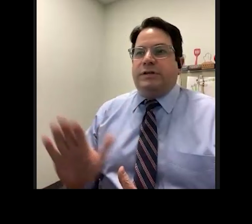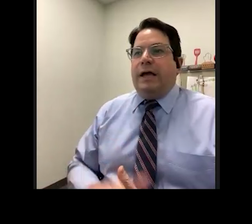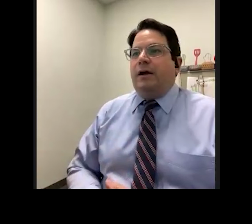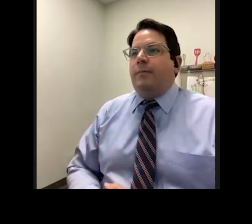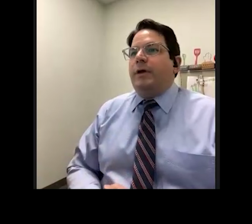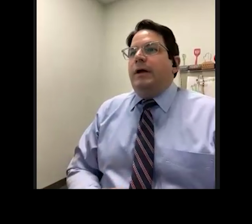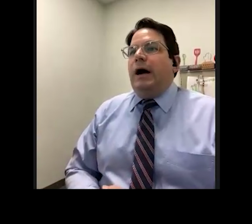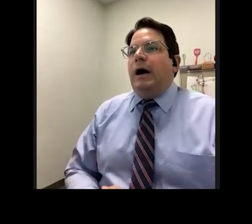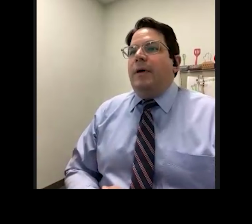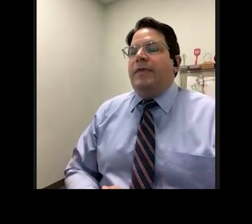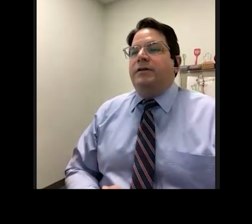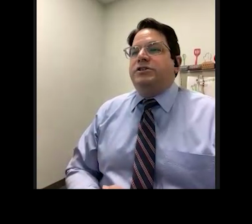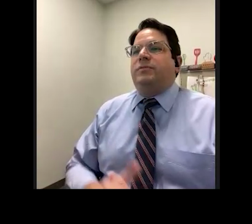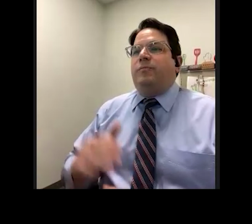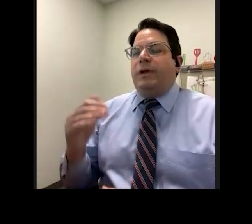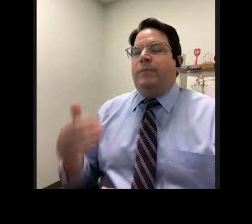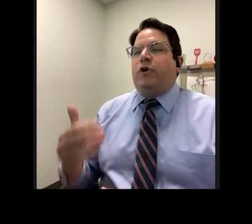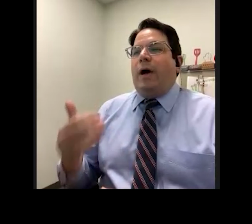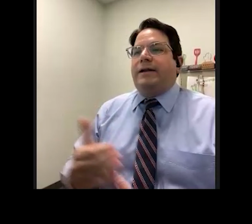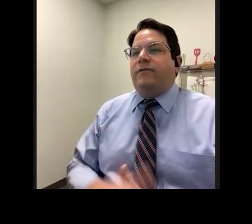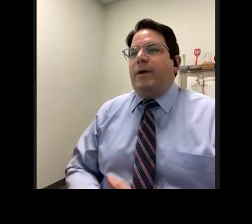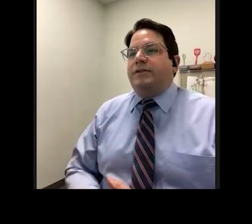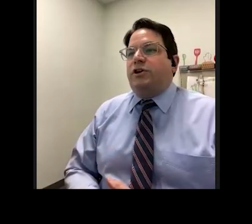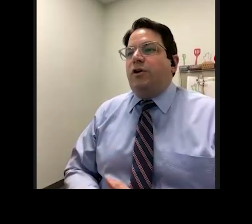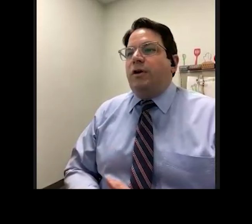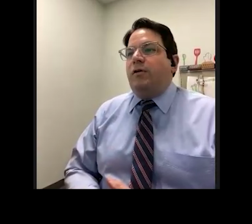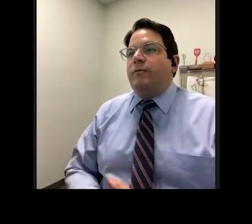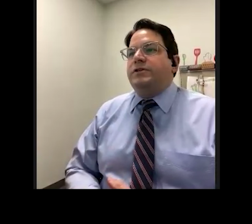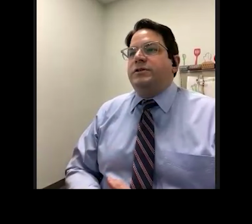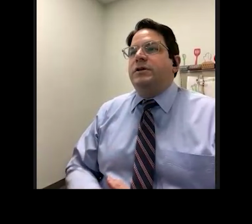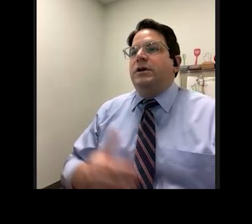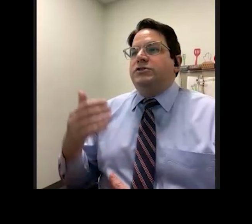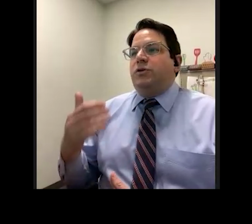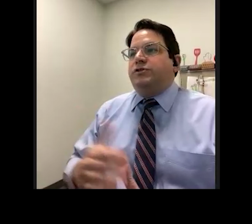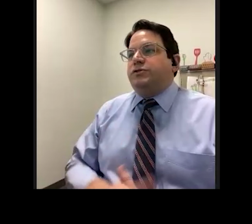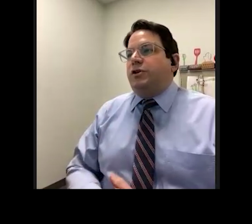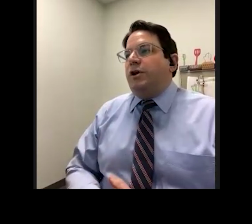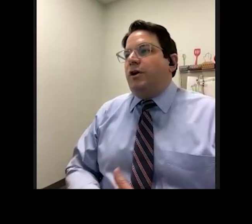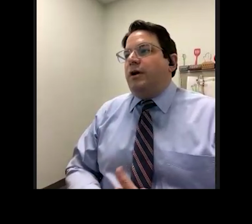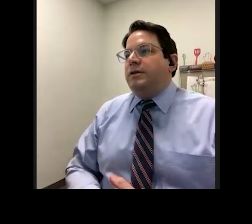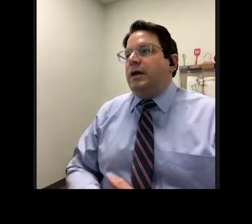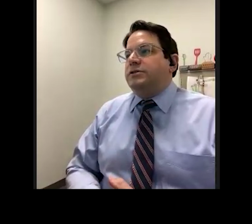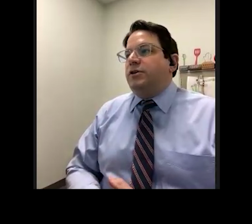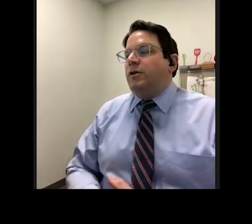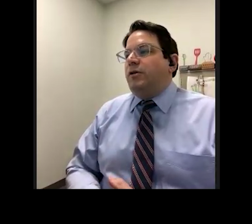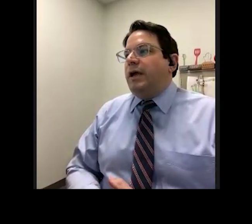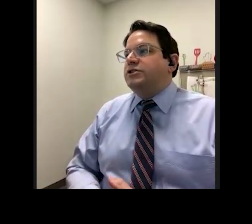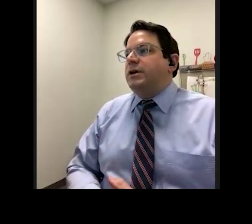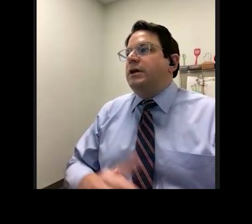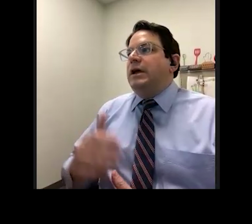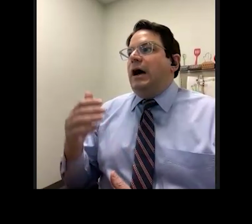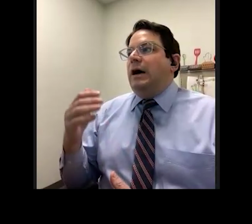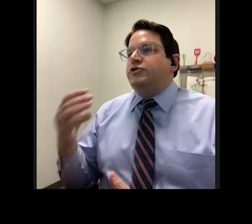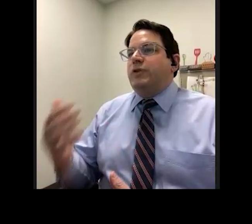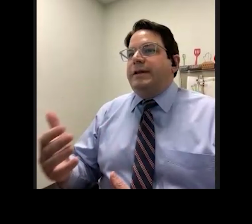You should just hang up. And then just be proactive about securing your information. Store your Social Security card in a secure location.